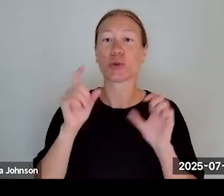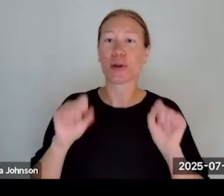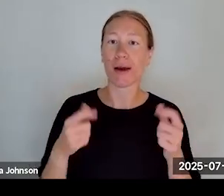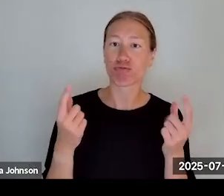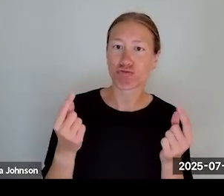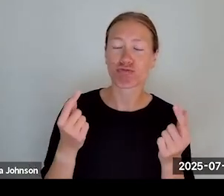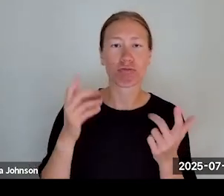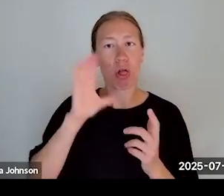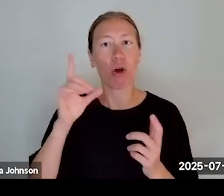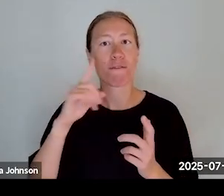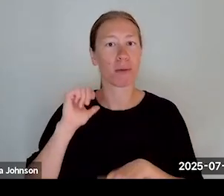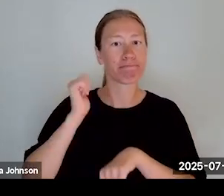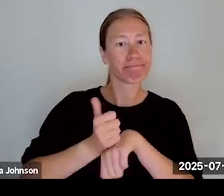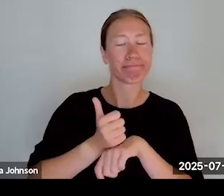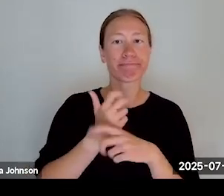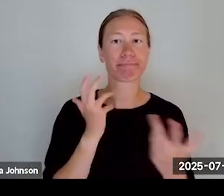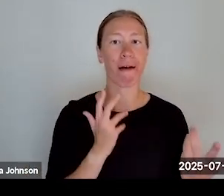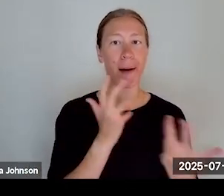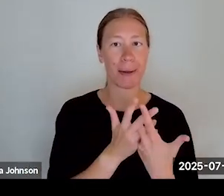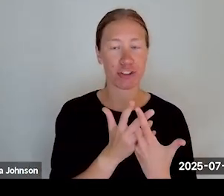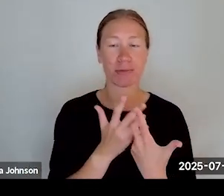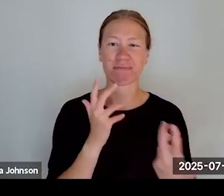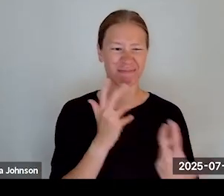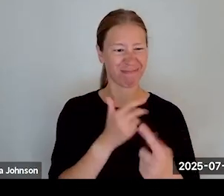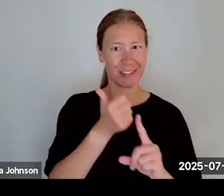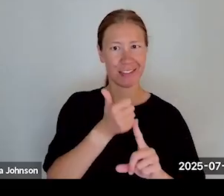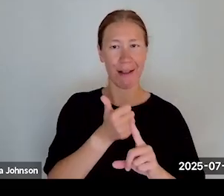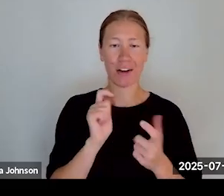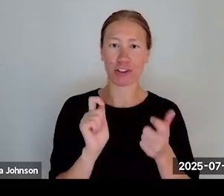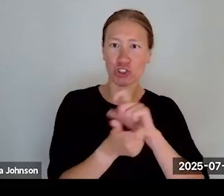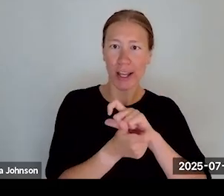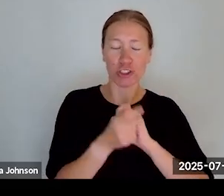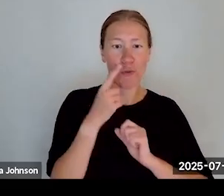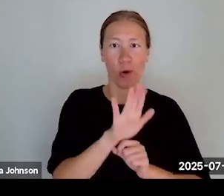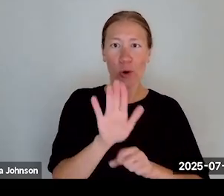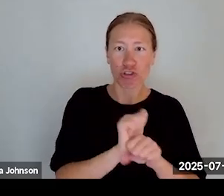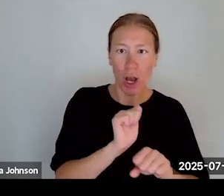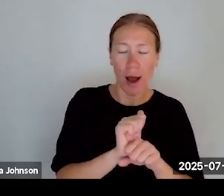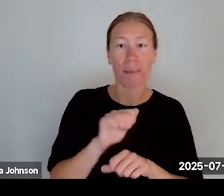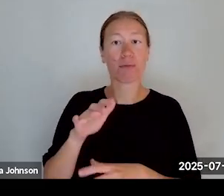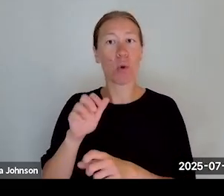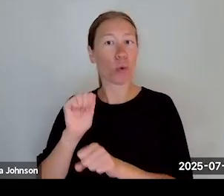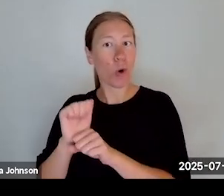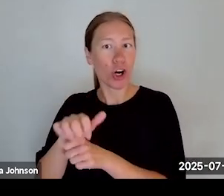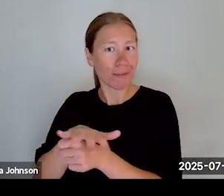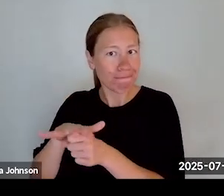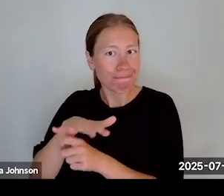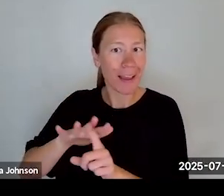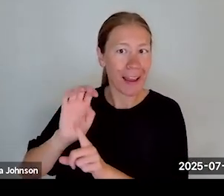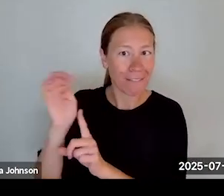Accommodations are modifications or changes to your job or to your work environment that allow you as an employee with a disability